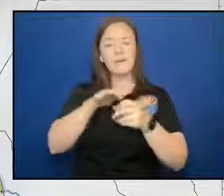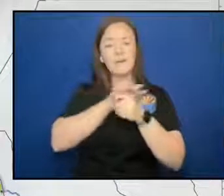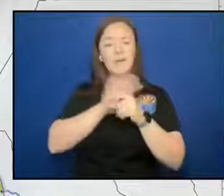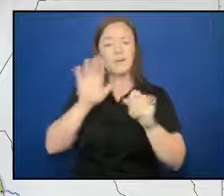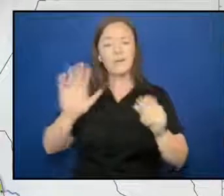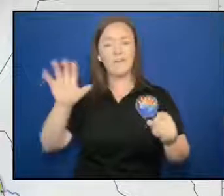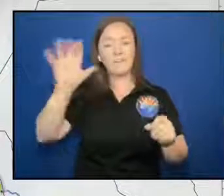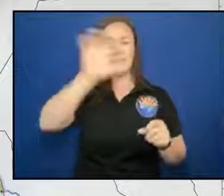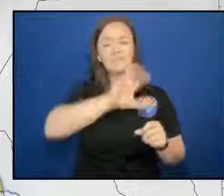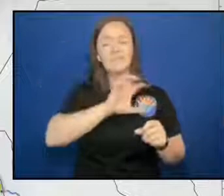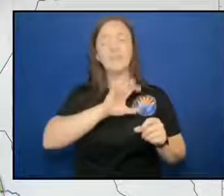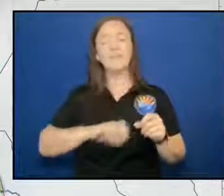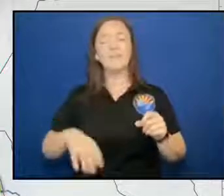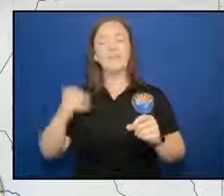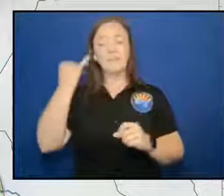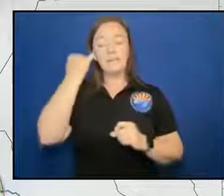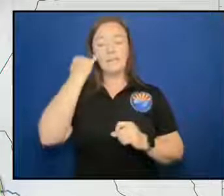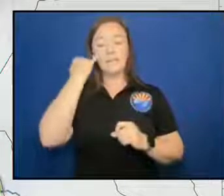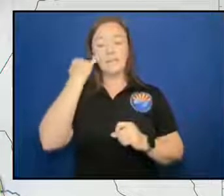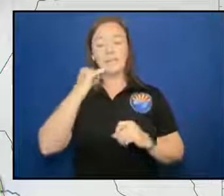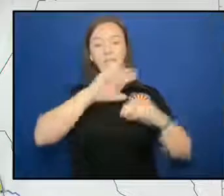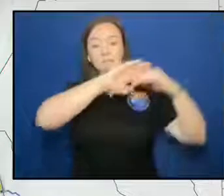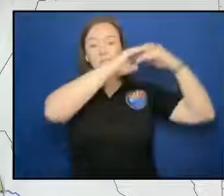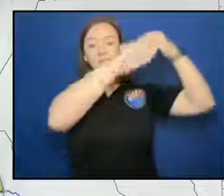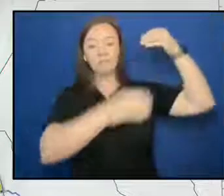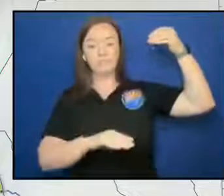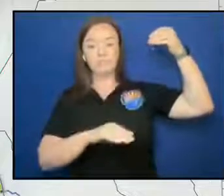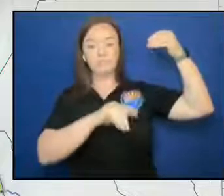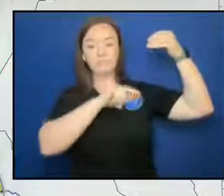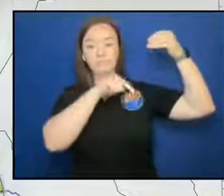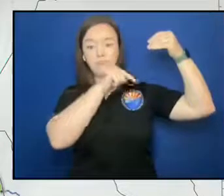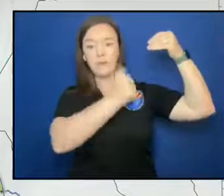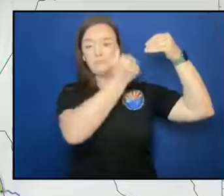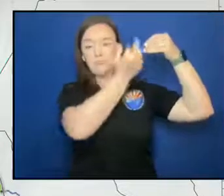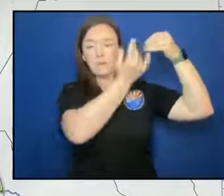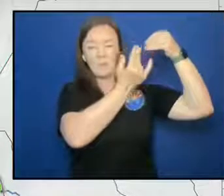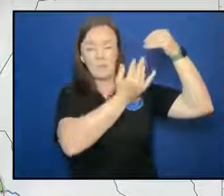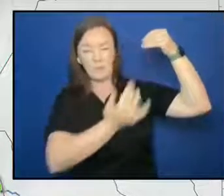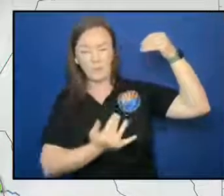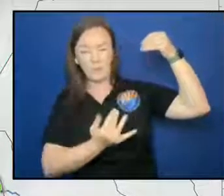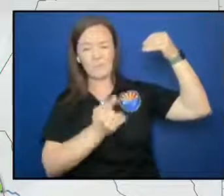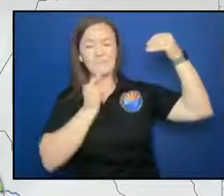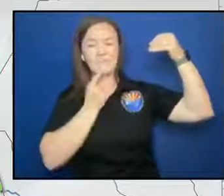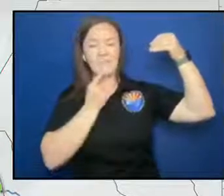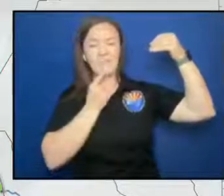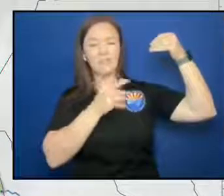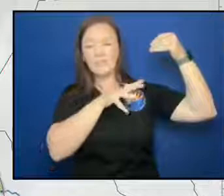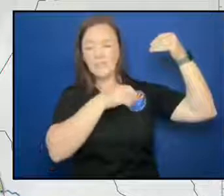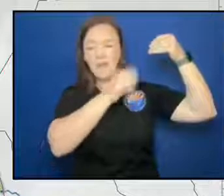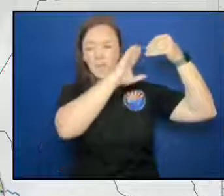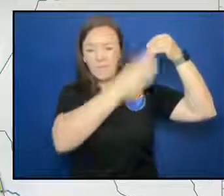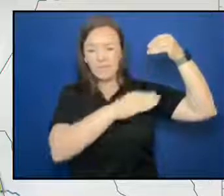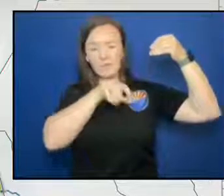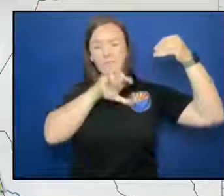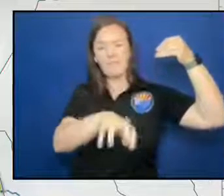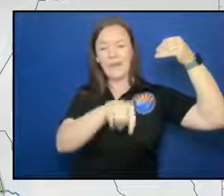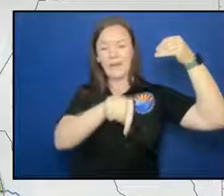THE NORTH ZONE. AND BEFORE I GET STARTED, WE GOT TO SAY HI TO VICKI SHE IS RIGHT HERE IN YOUR WORLD.